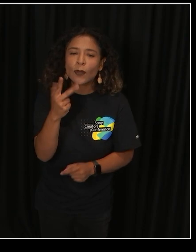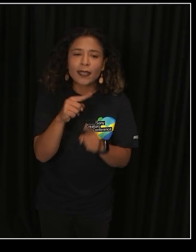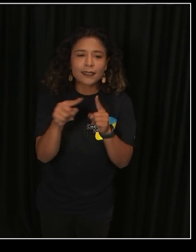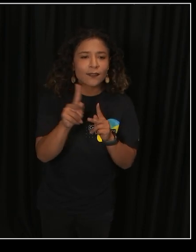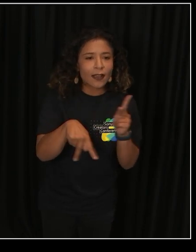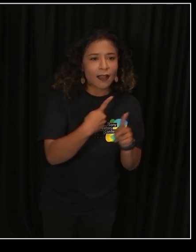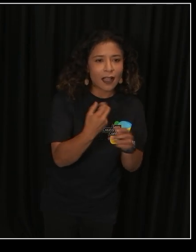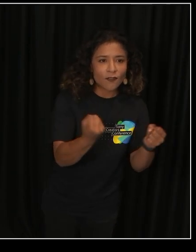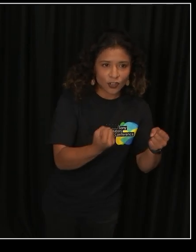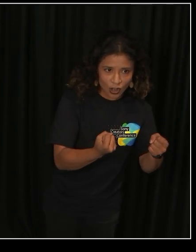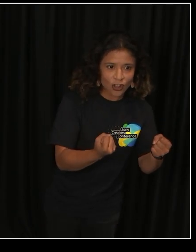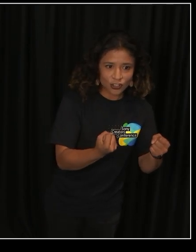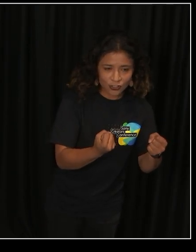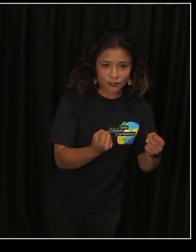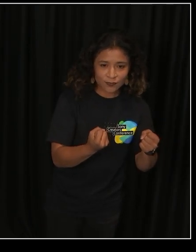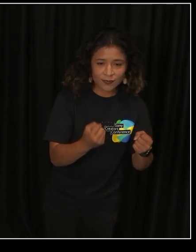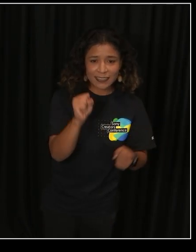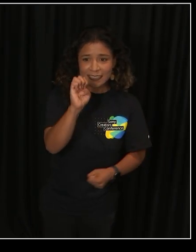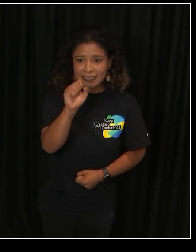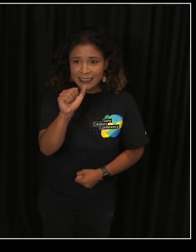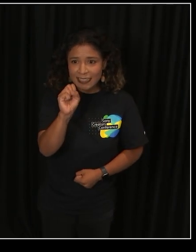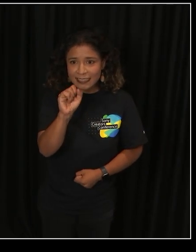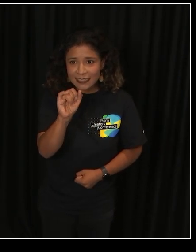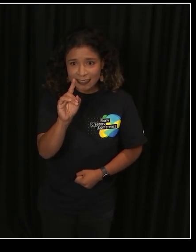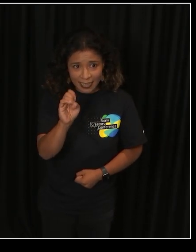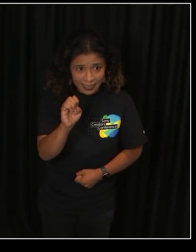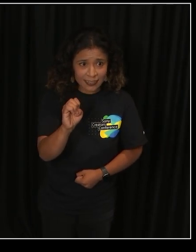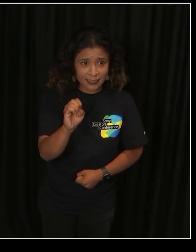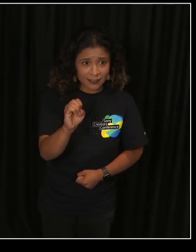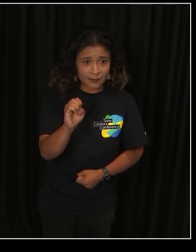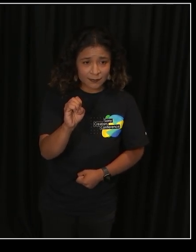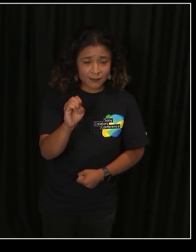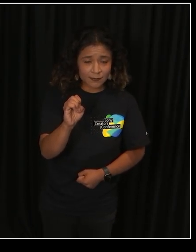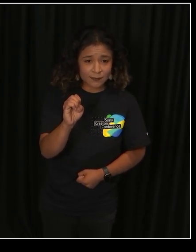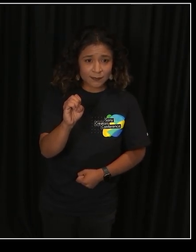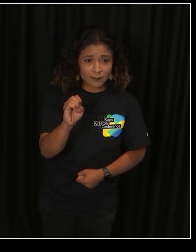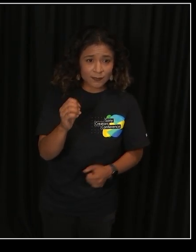Dragon Trial Seaside was the first car using this Mercedes.